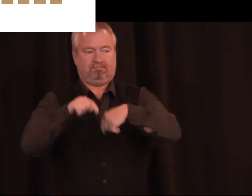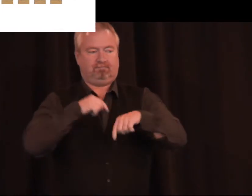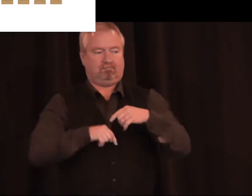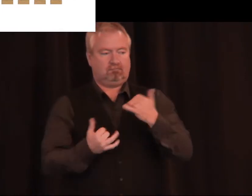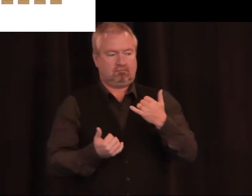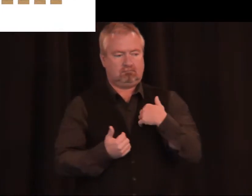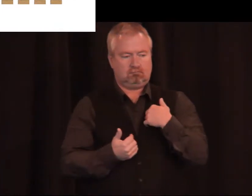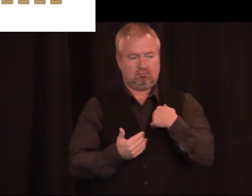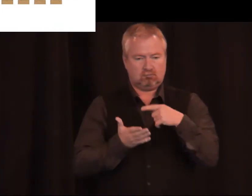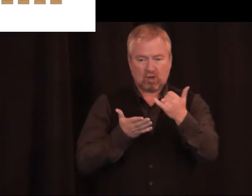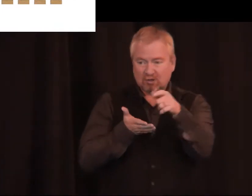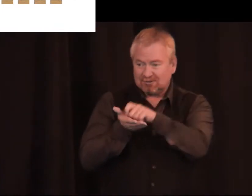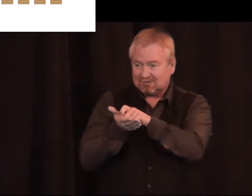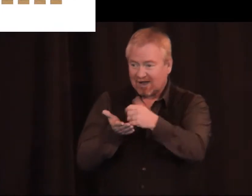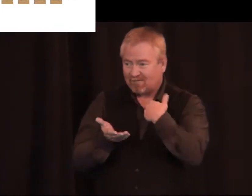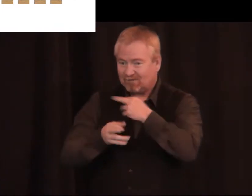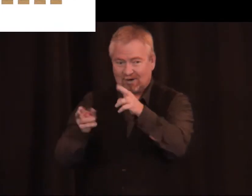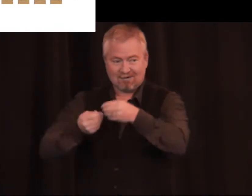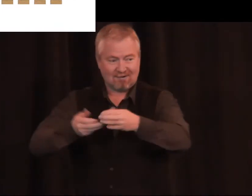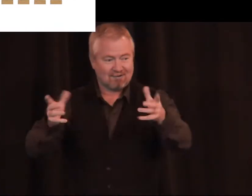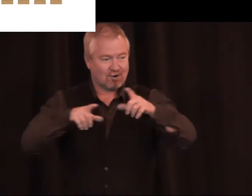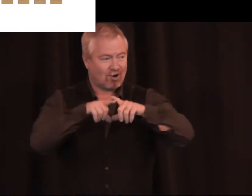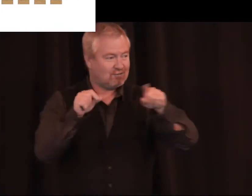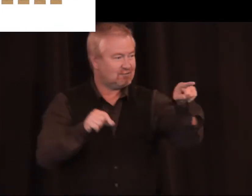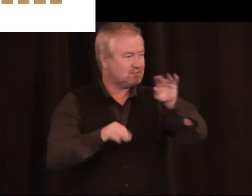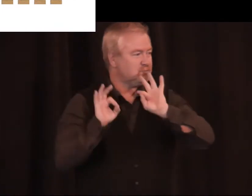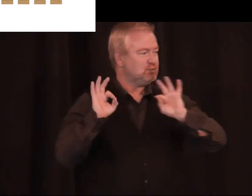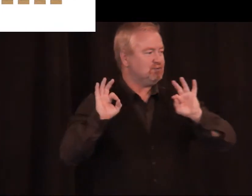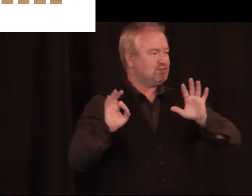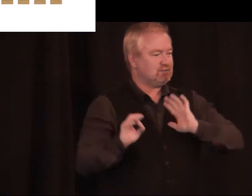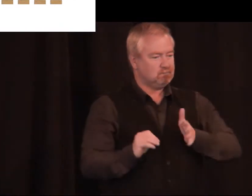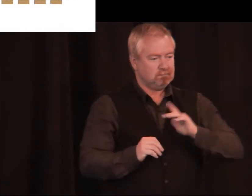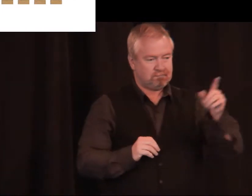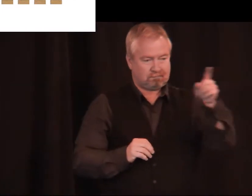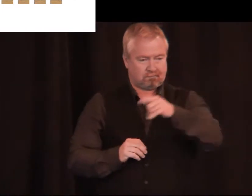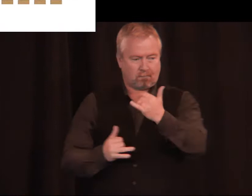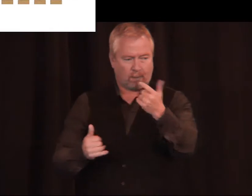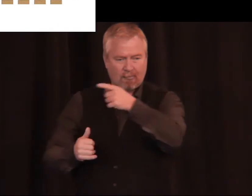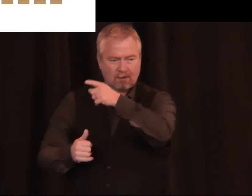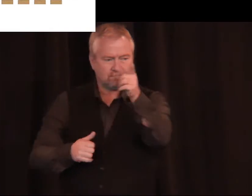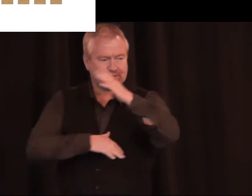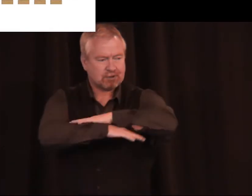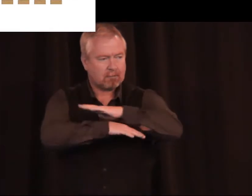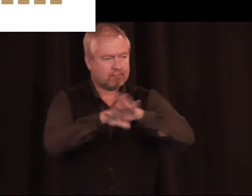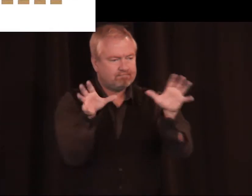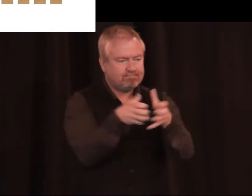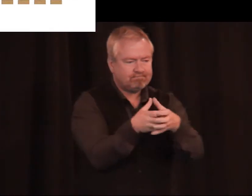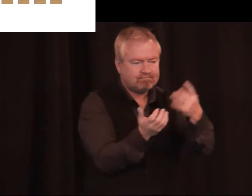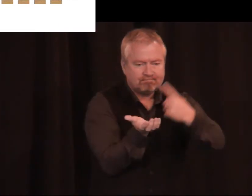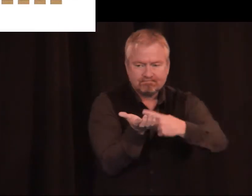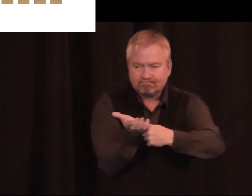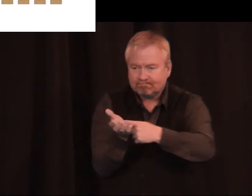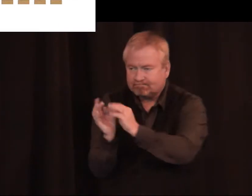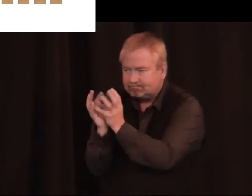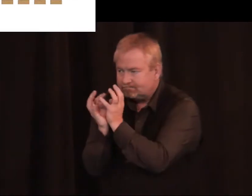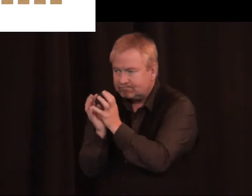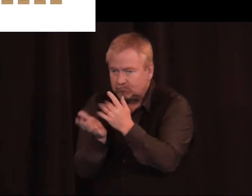Okay, good, so I want you to get together with people at your table, and we're going to - so what you're going to do,